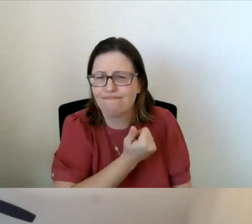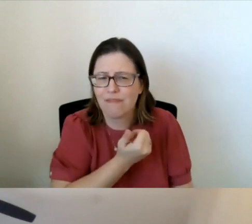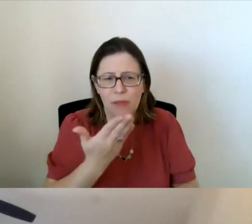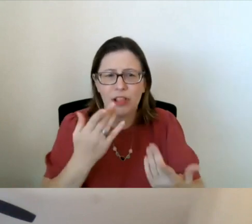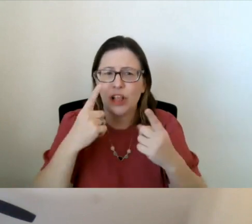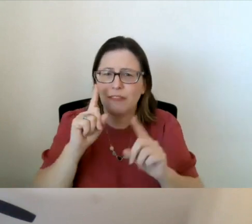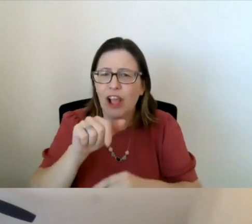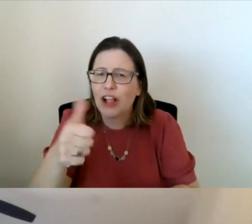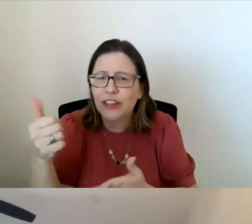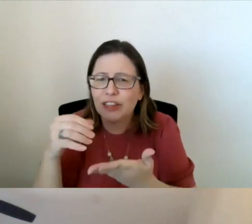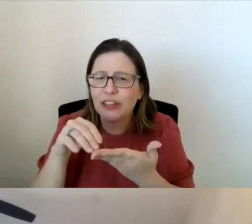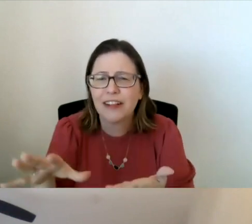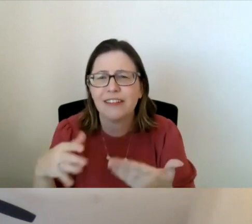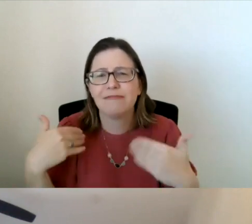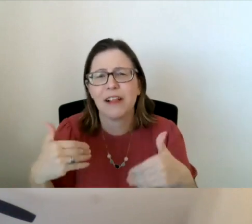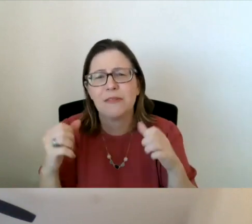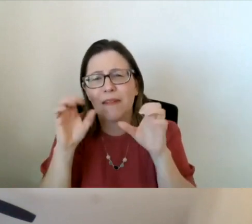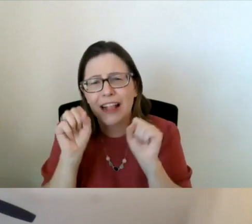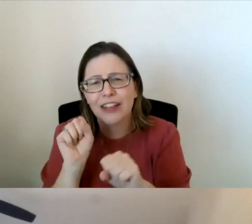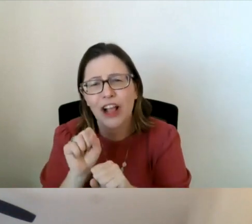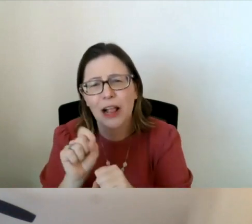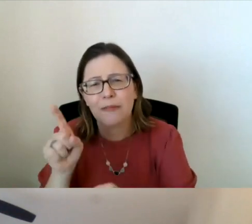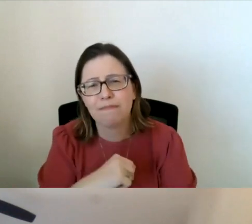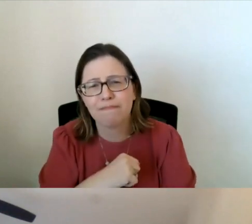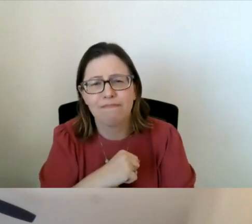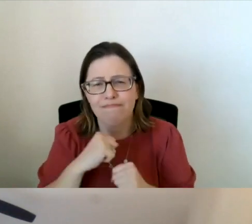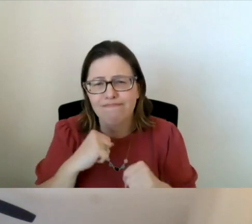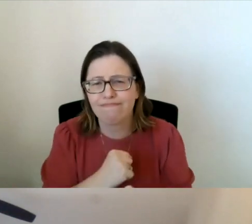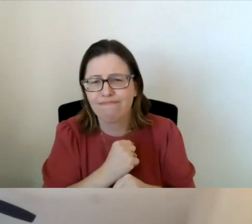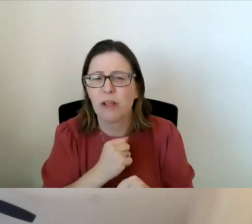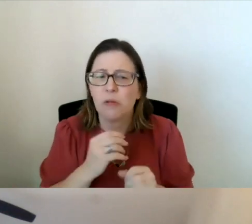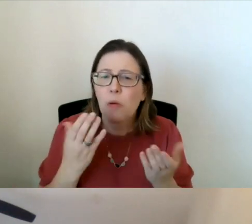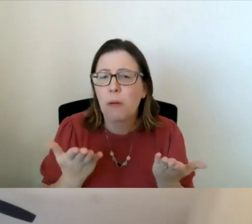doesn't seem to be working for my child so I'm wondering, you know, if it works for other